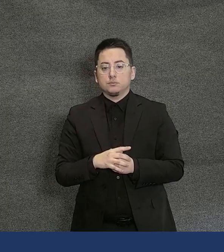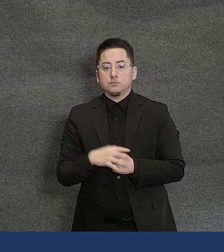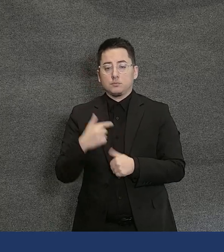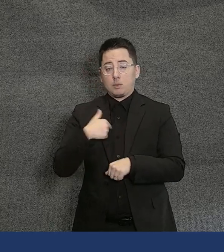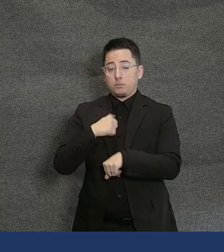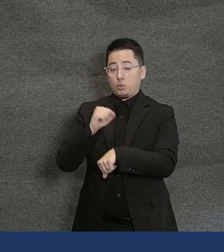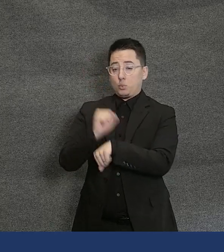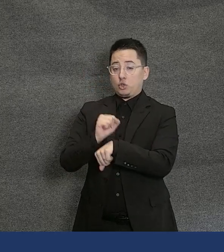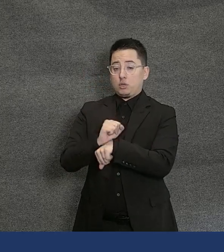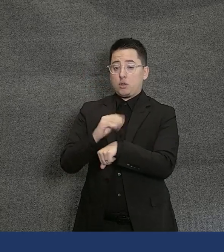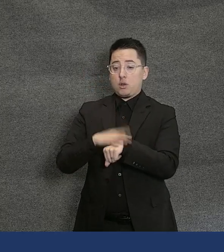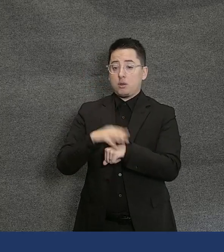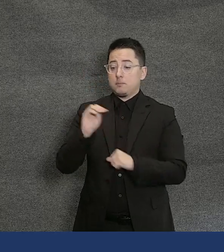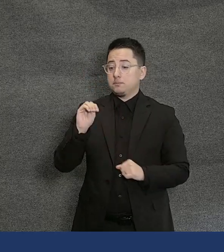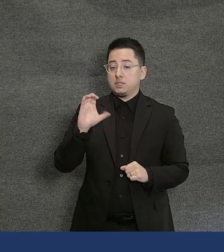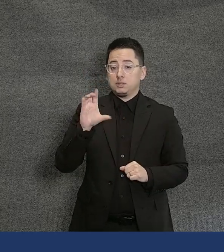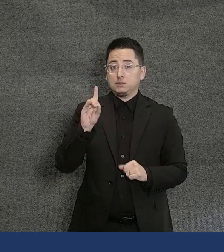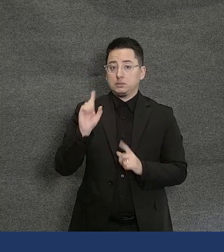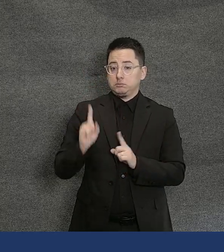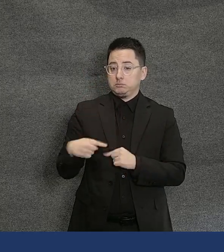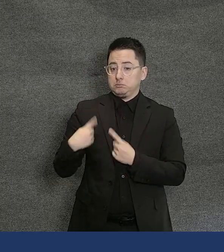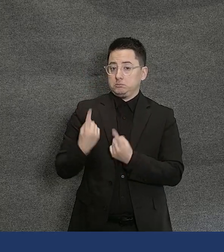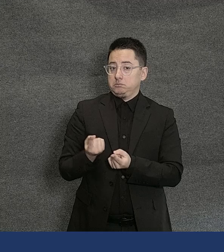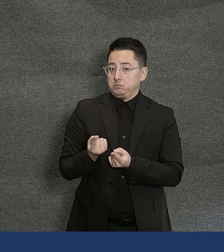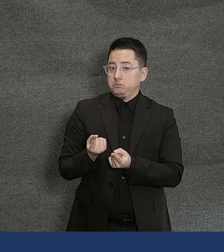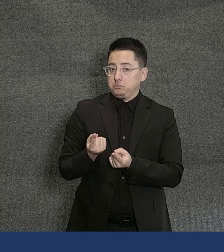for several sessions now on a bill that